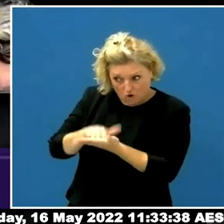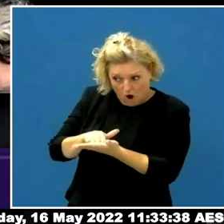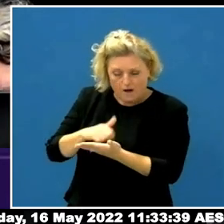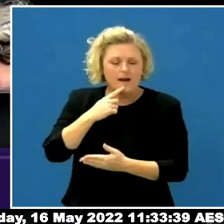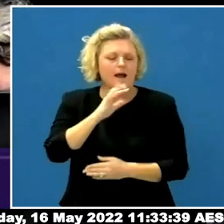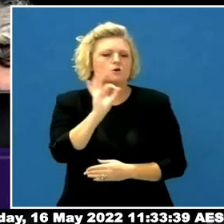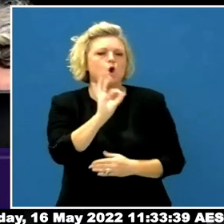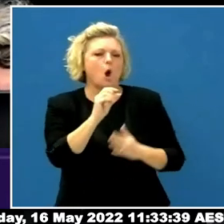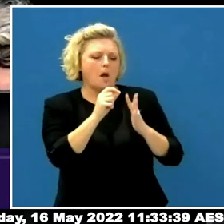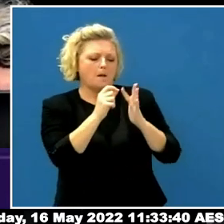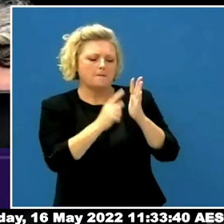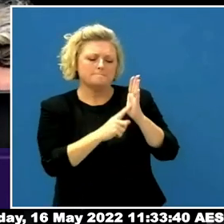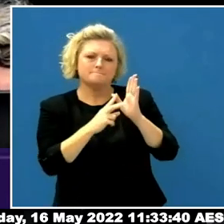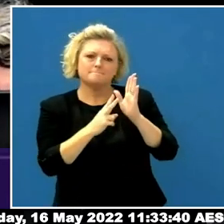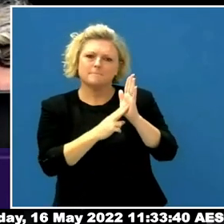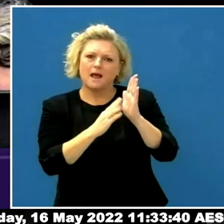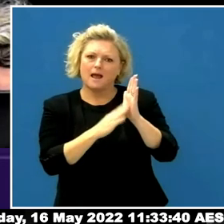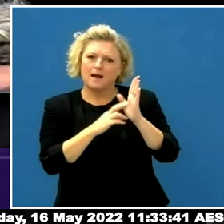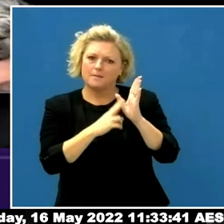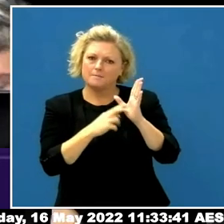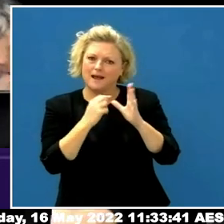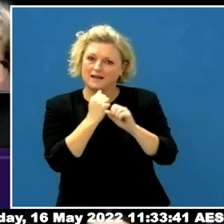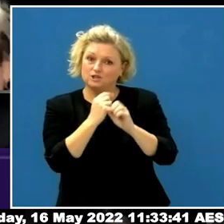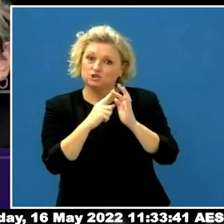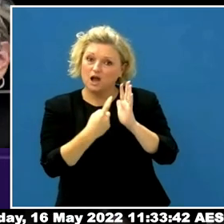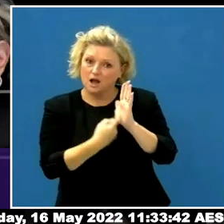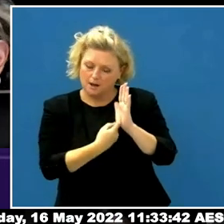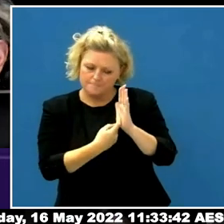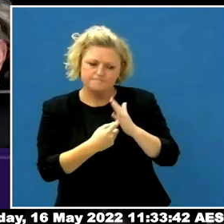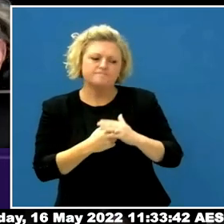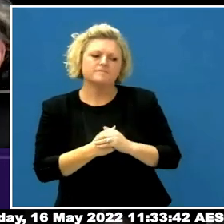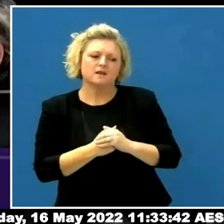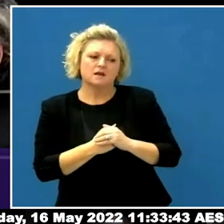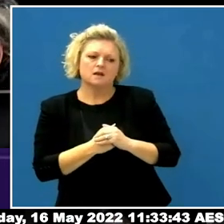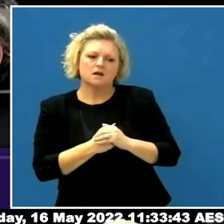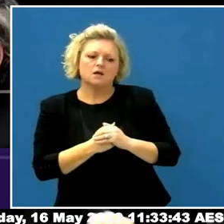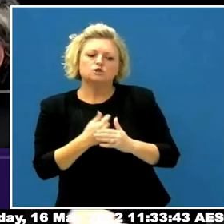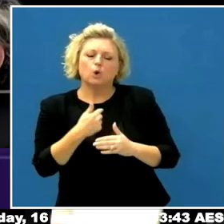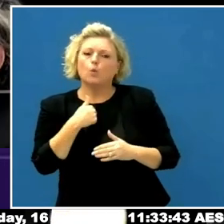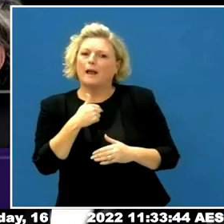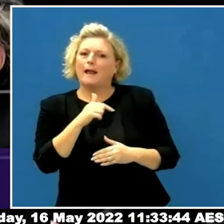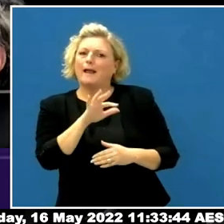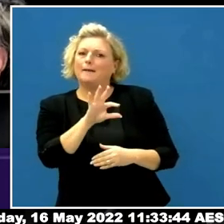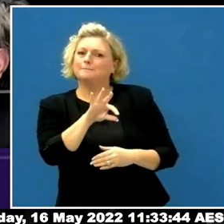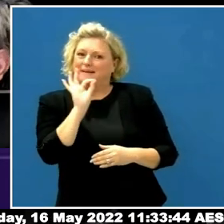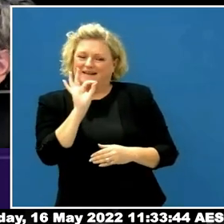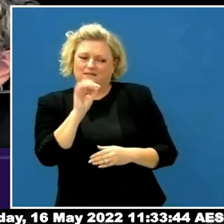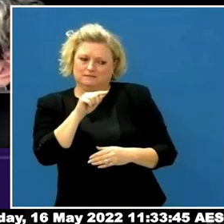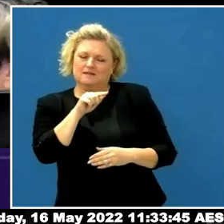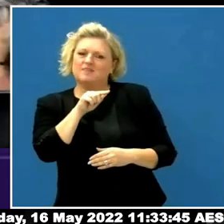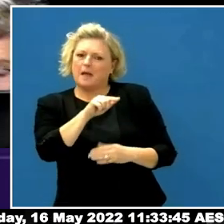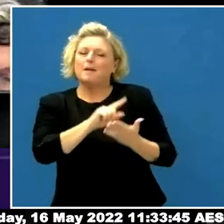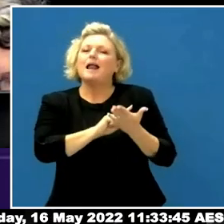They were actually on board with us before the NDIS came in so we chose to stay with them because they gave us so much support.